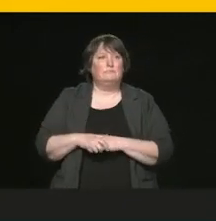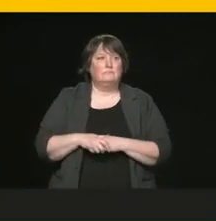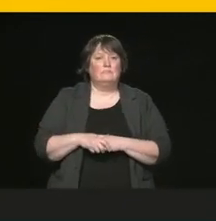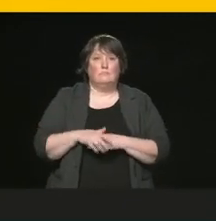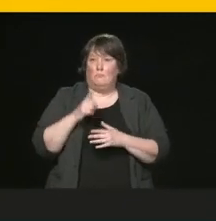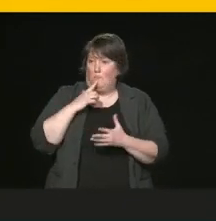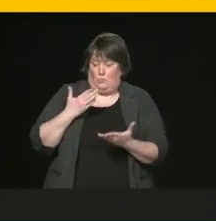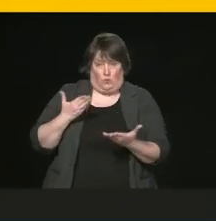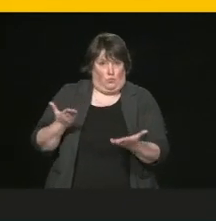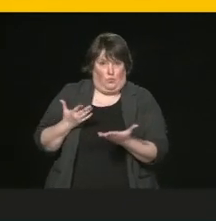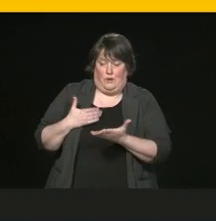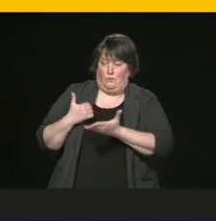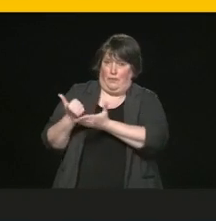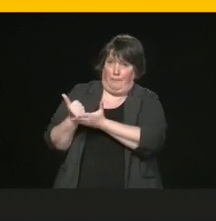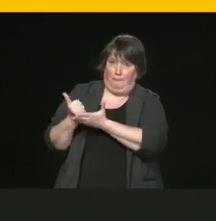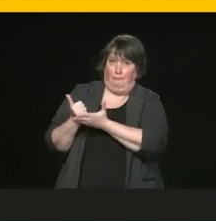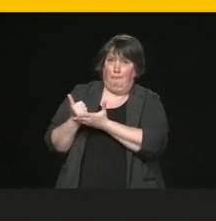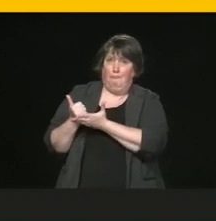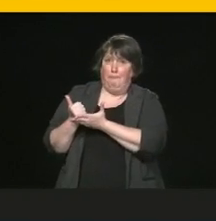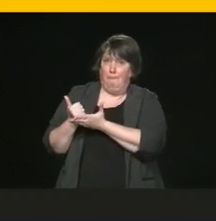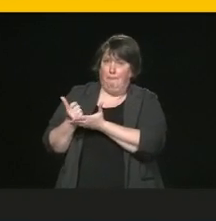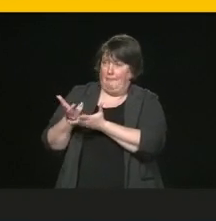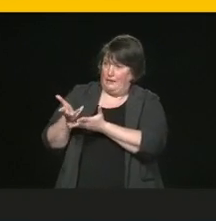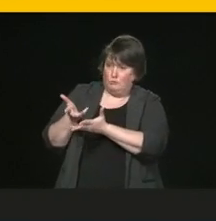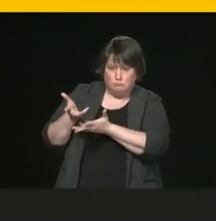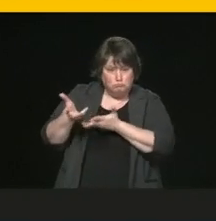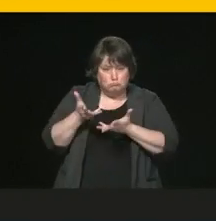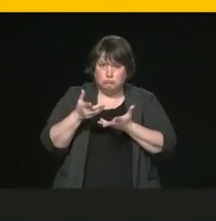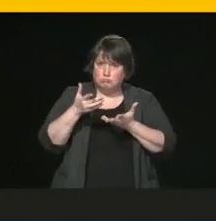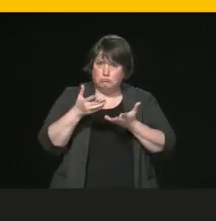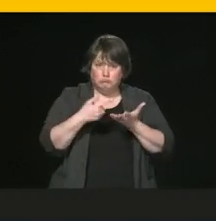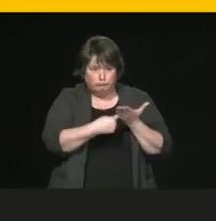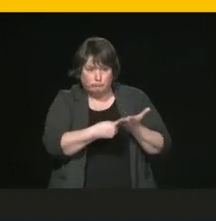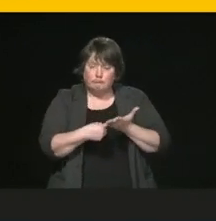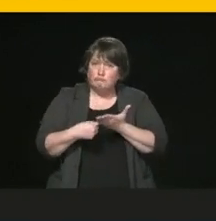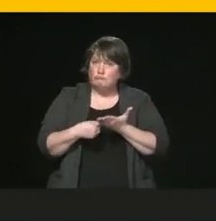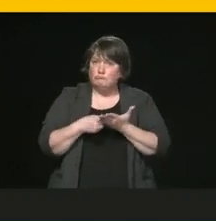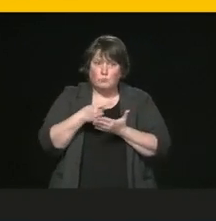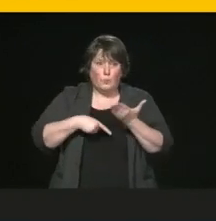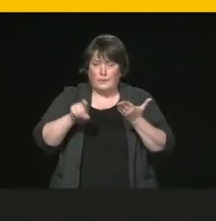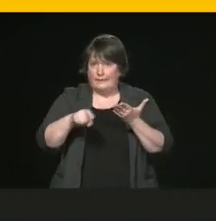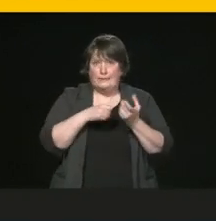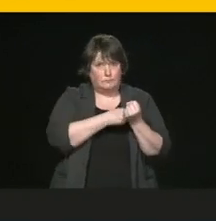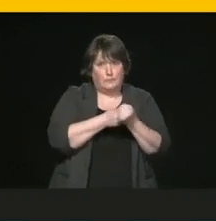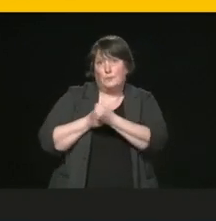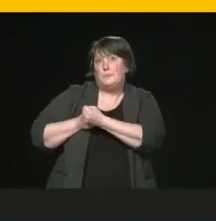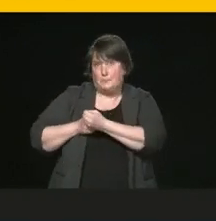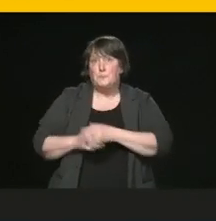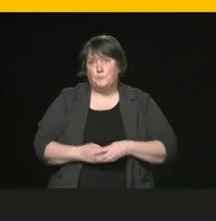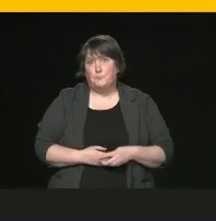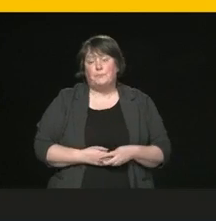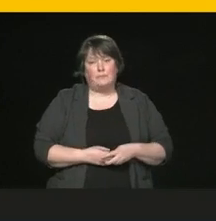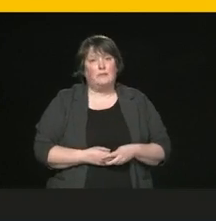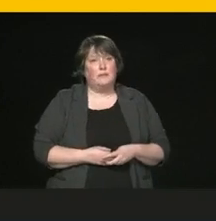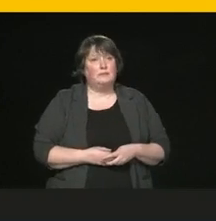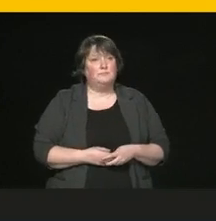REQUEST THAT IS MADE WITH RESPECT TO ANYTHING. WE ARE THERE TO HELP AND WORK